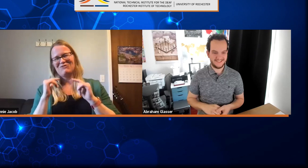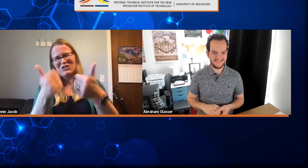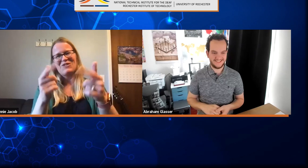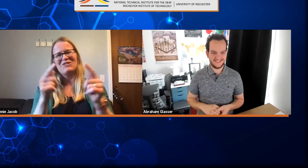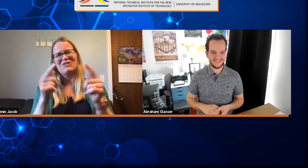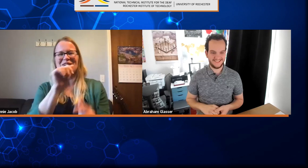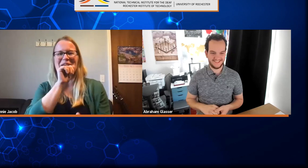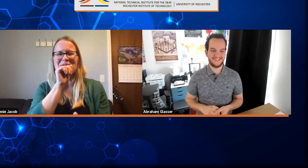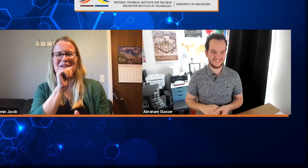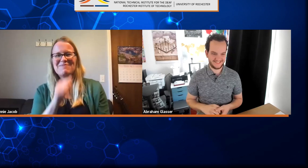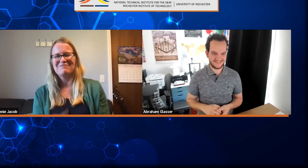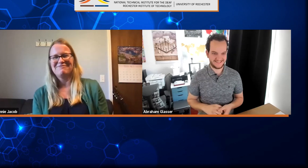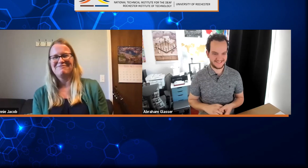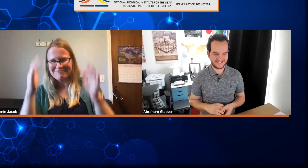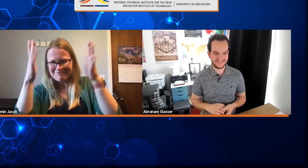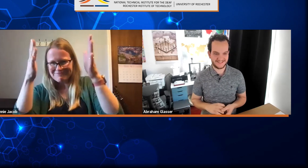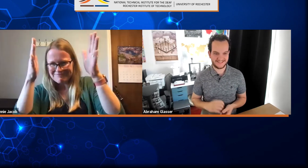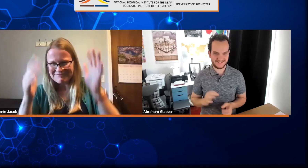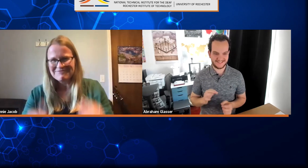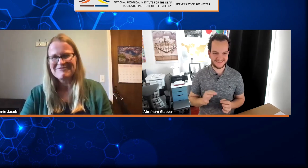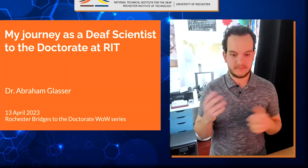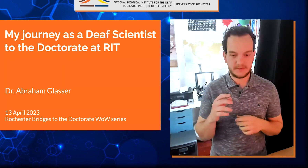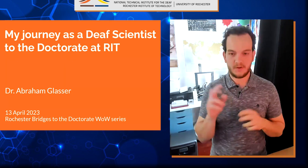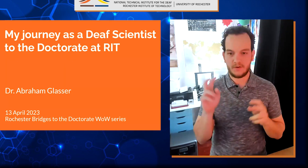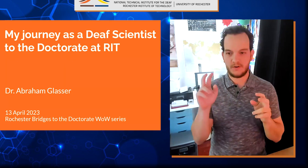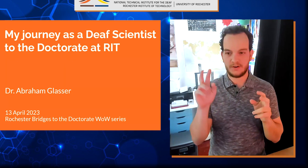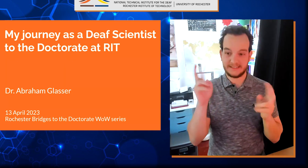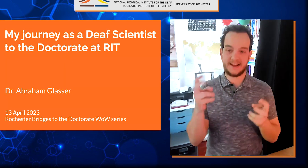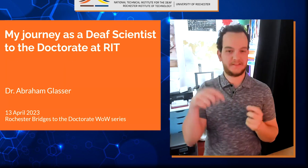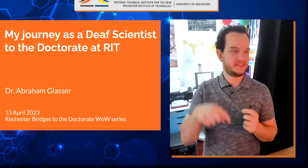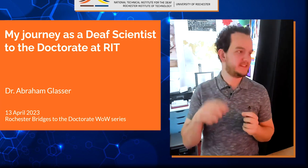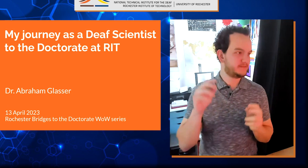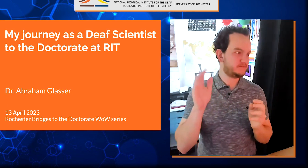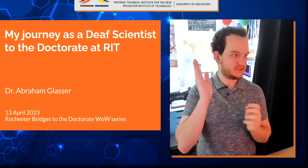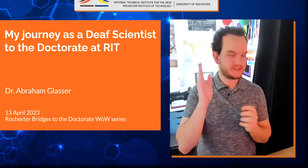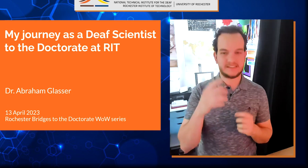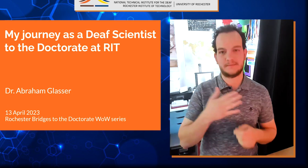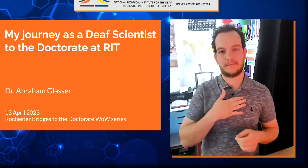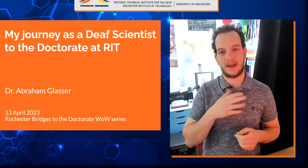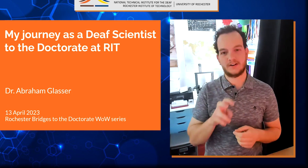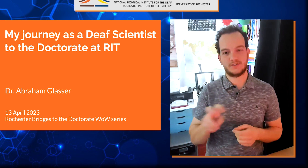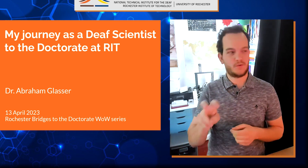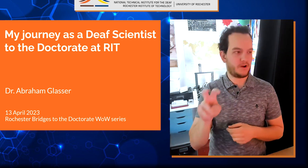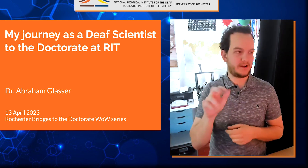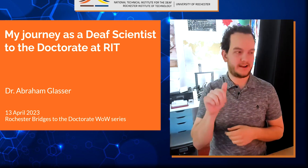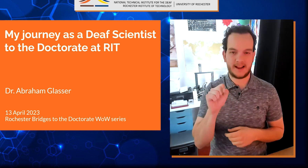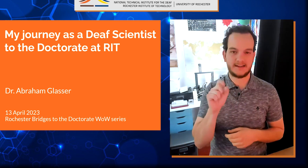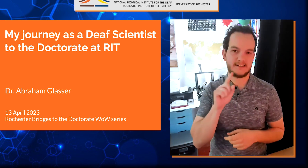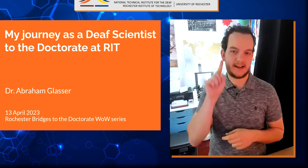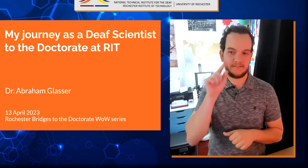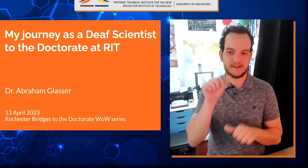The floor is yours. Thank you so much for being here. All right. So the title of my presentation is